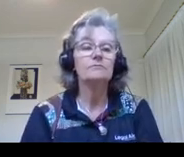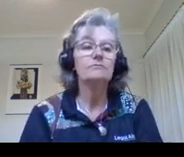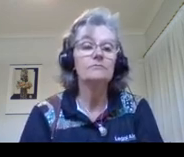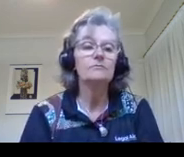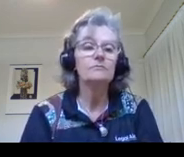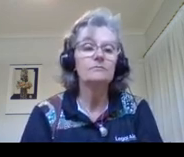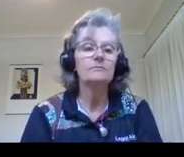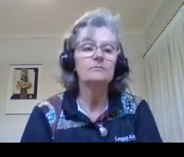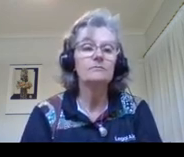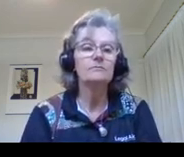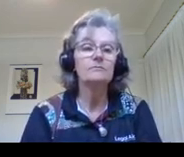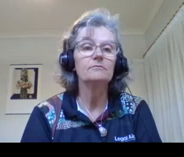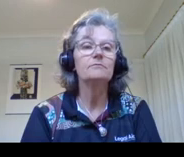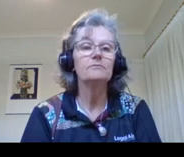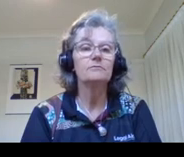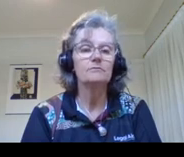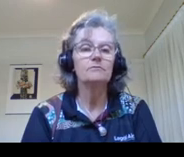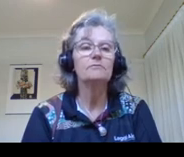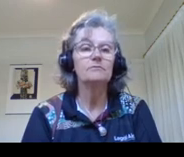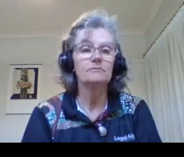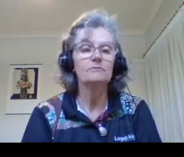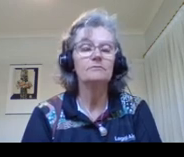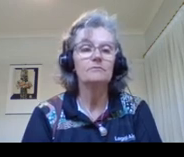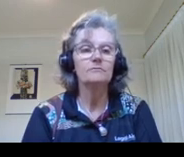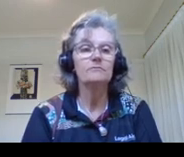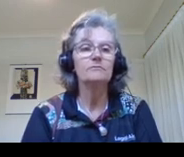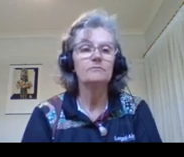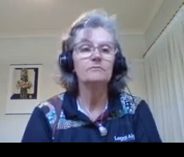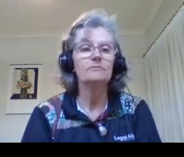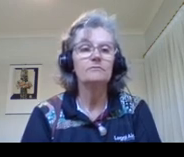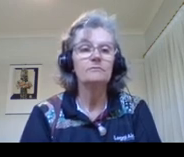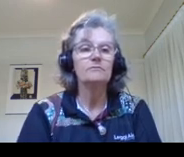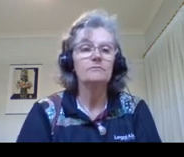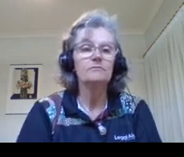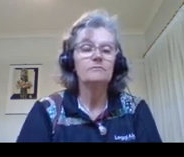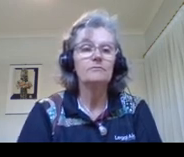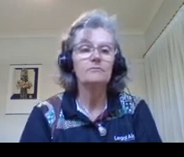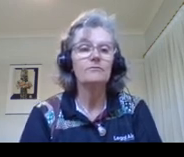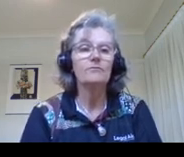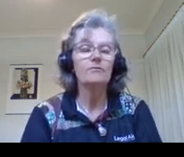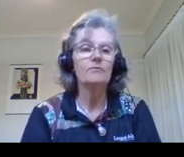about scams sharing our different stories or we're constantly bringing up the forefront of the scam